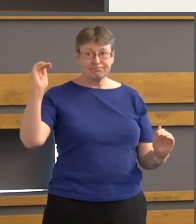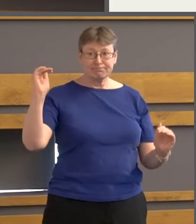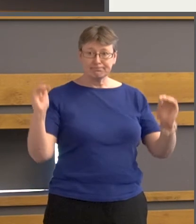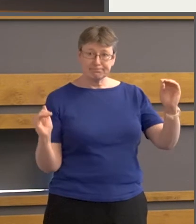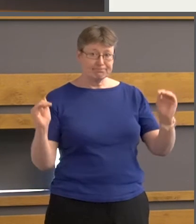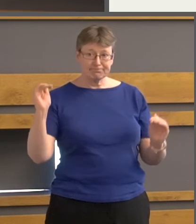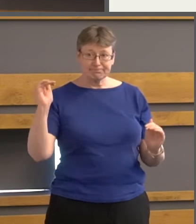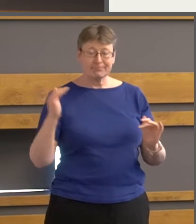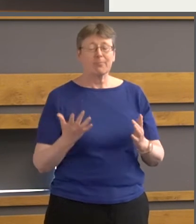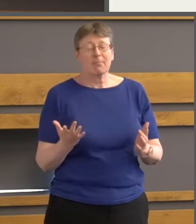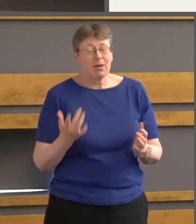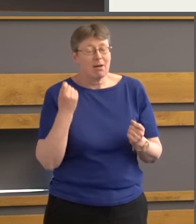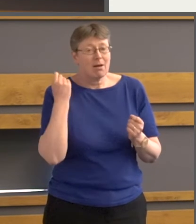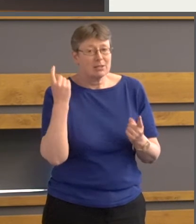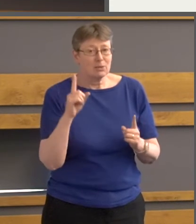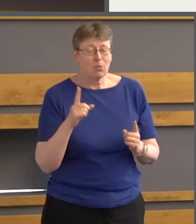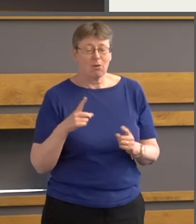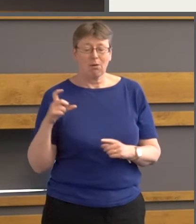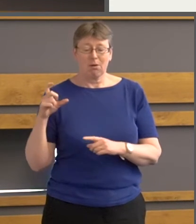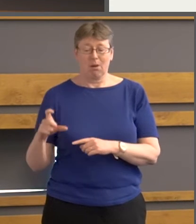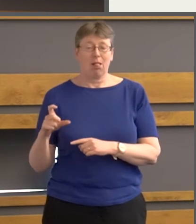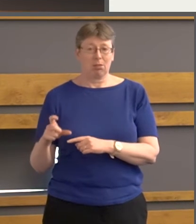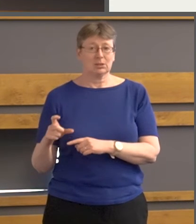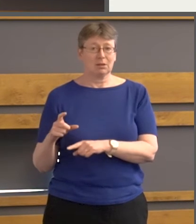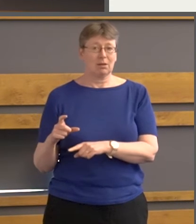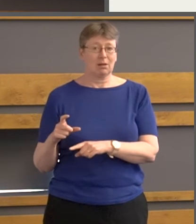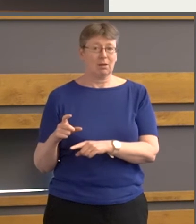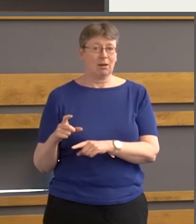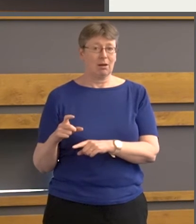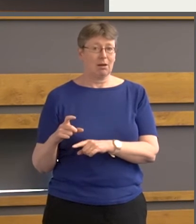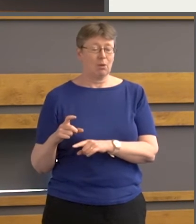that because Calcutta finally took over,